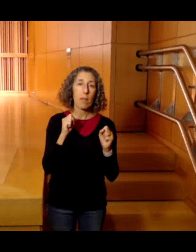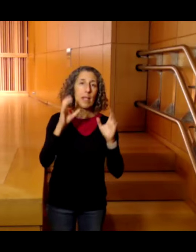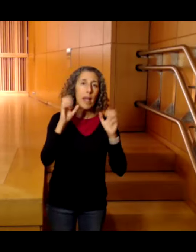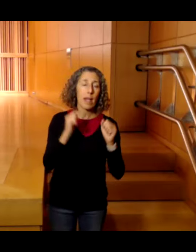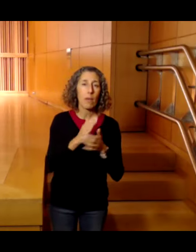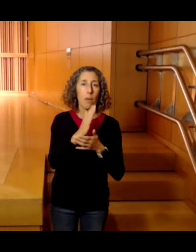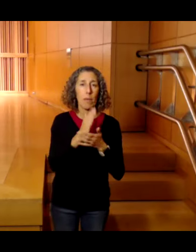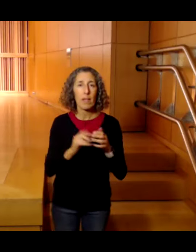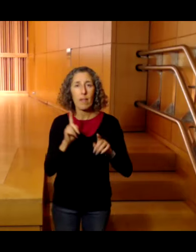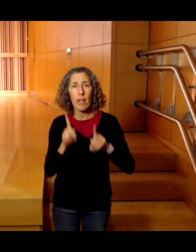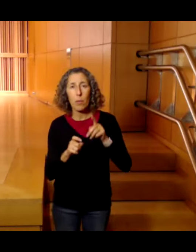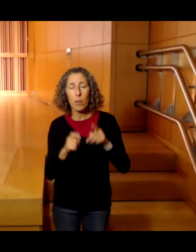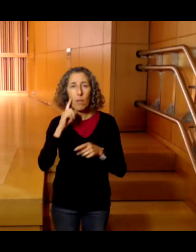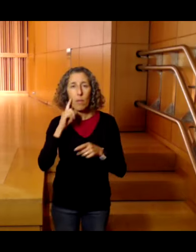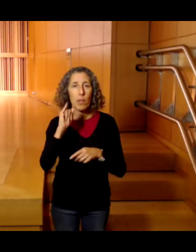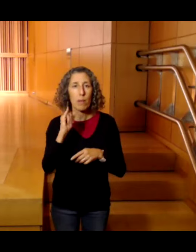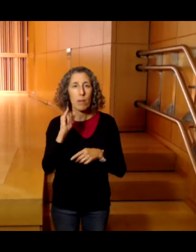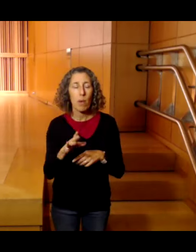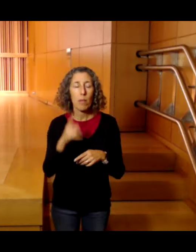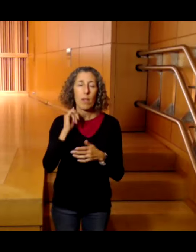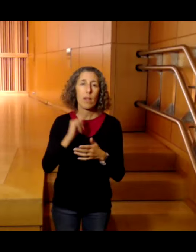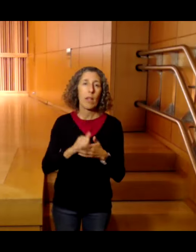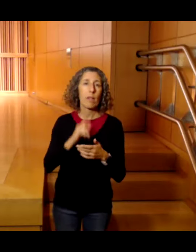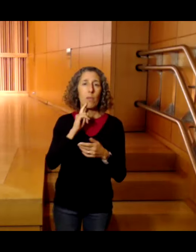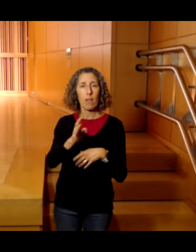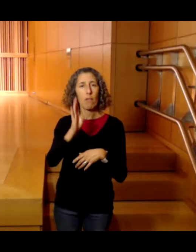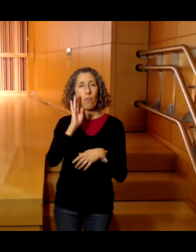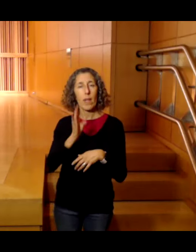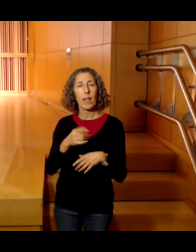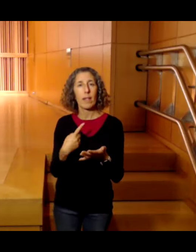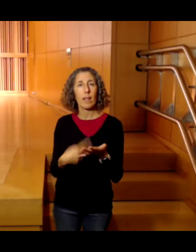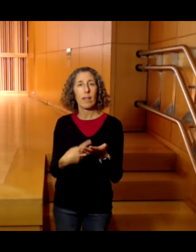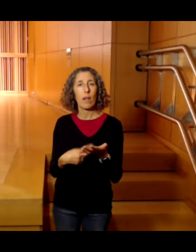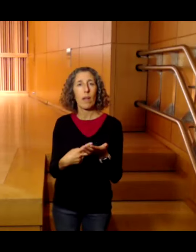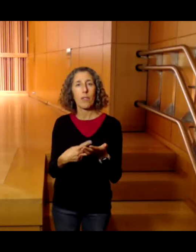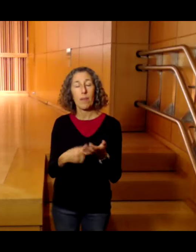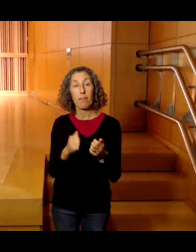As a remarkably frank discussion. of the intimate relation between religion and sexuality.